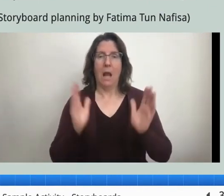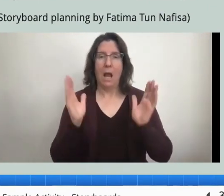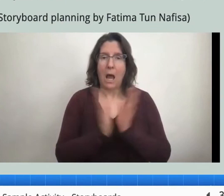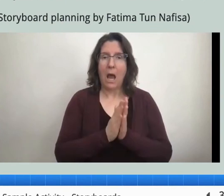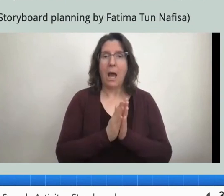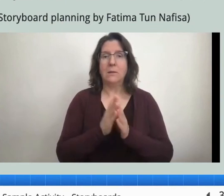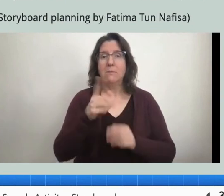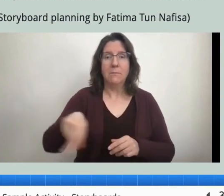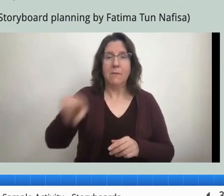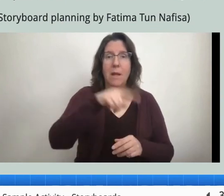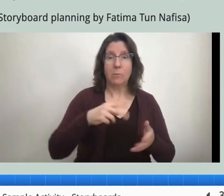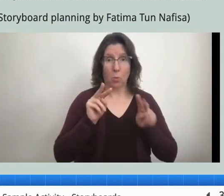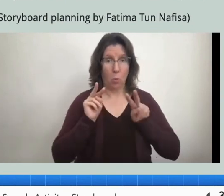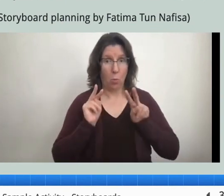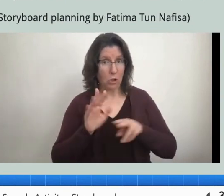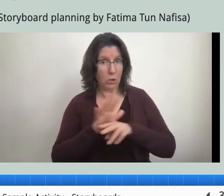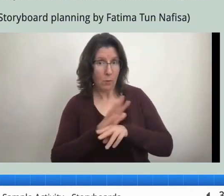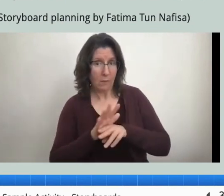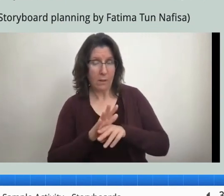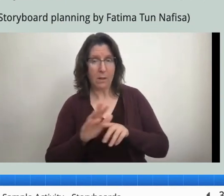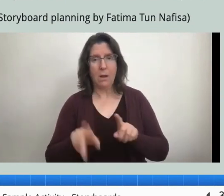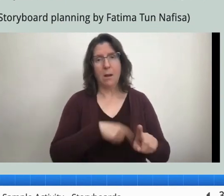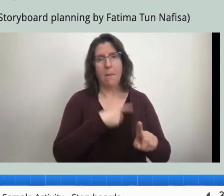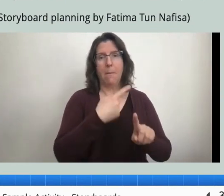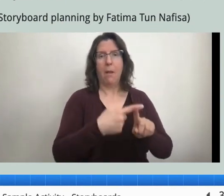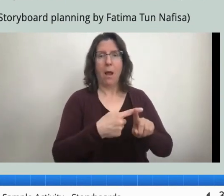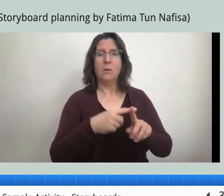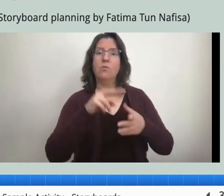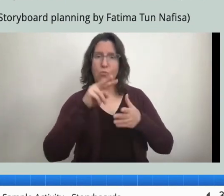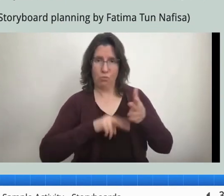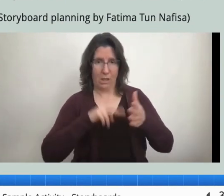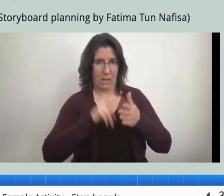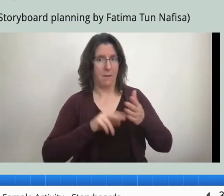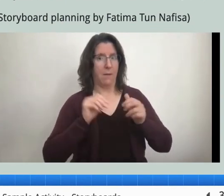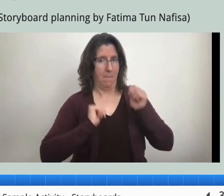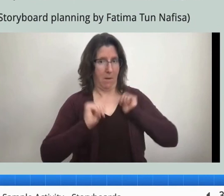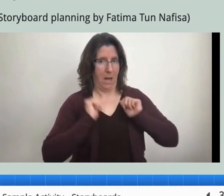They were asked to watch the movie, and then to read the play.